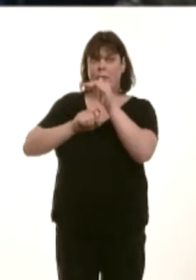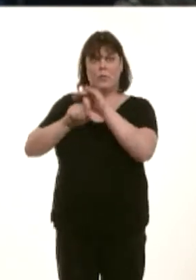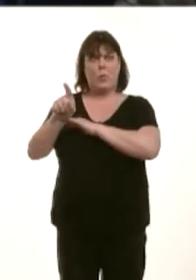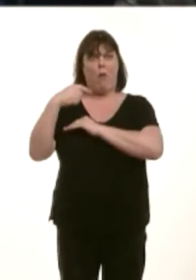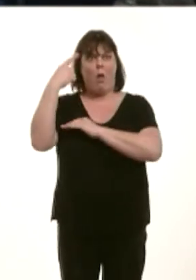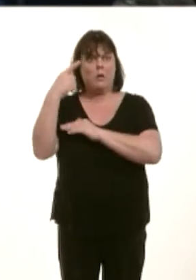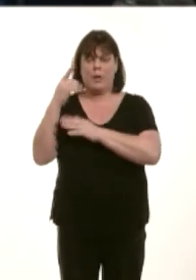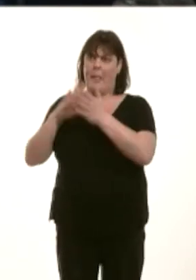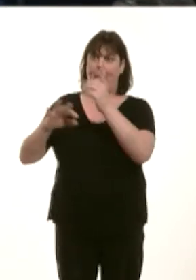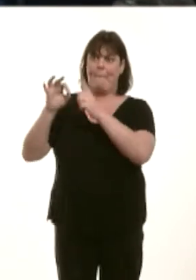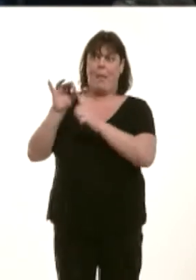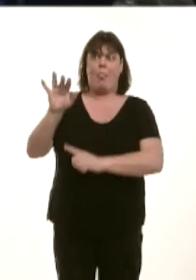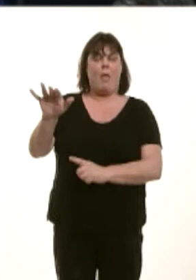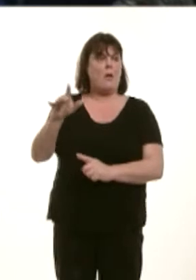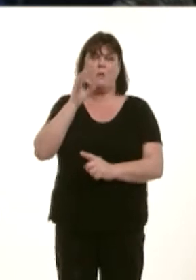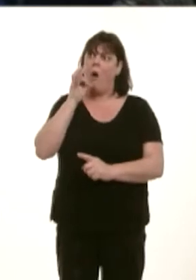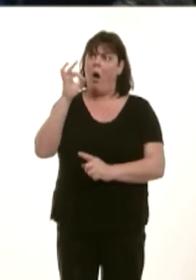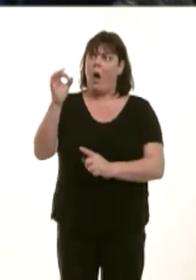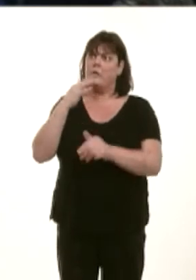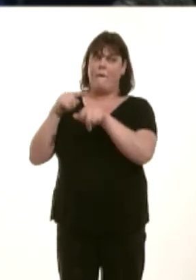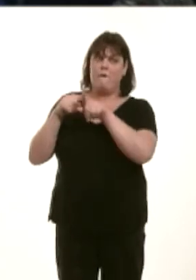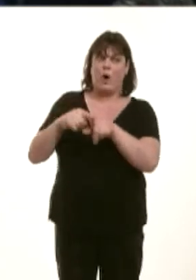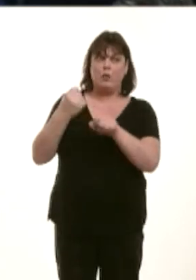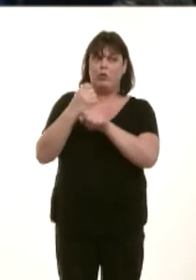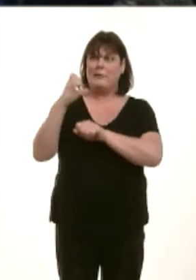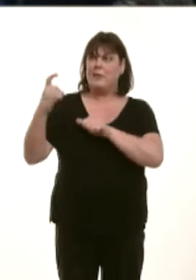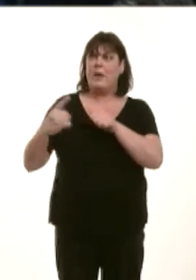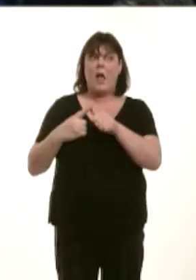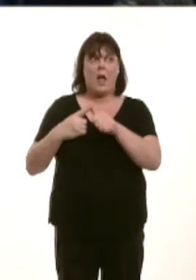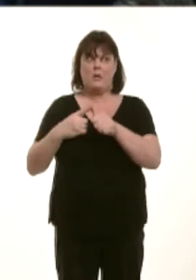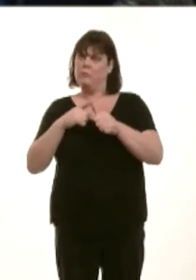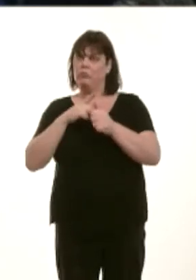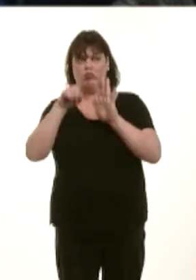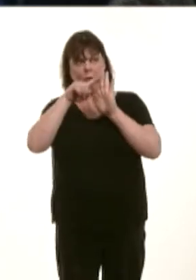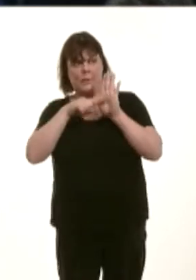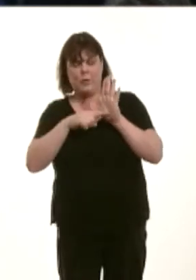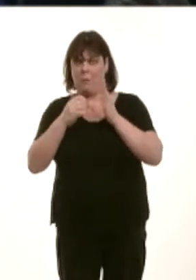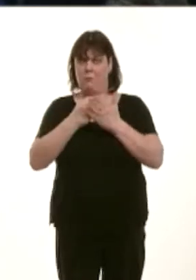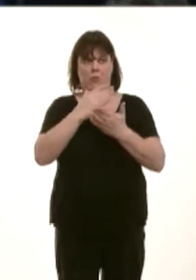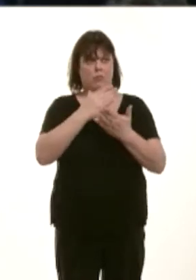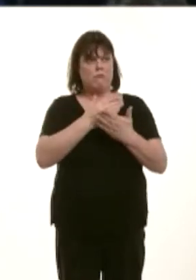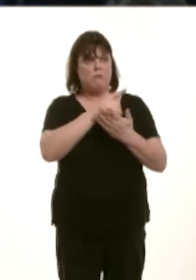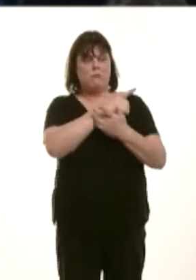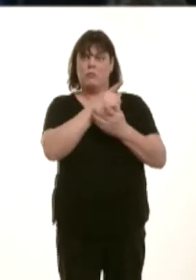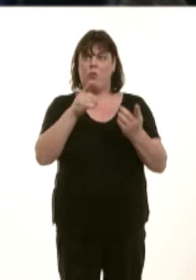to adopt those particular recommendations, mainly to ensure that the range of responsibilities